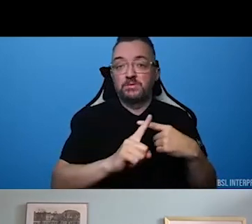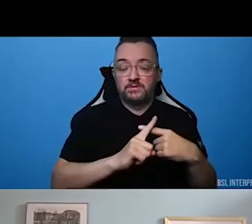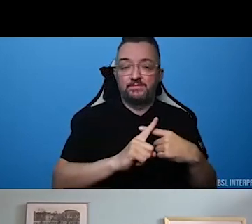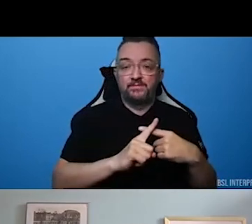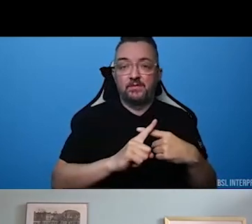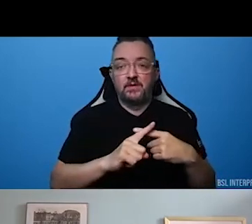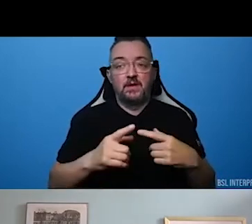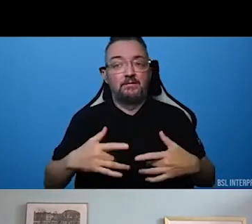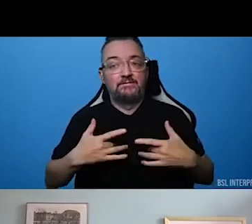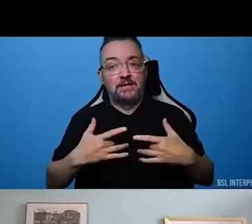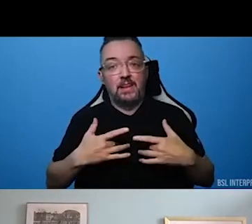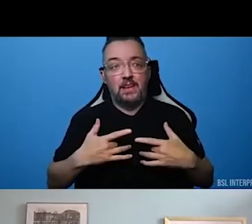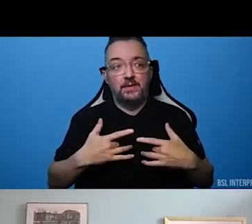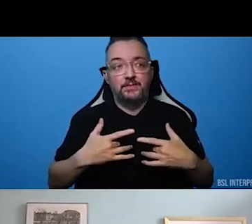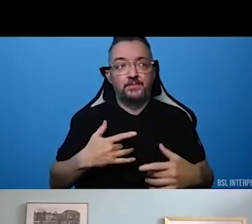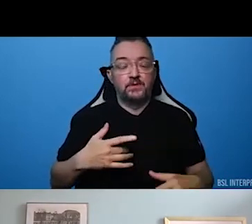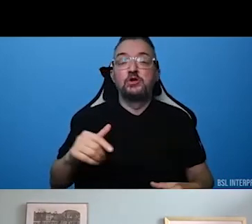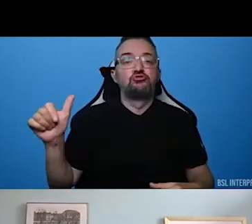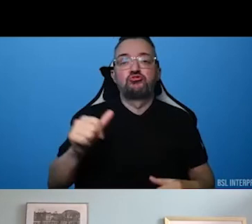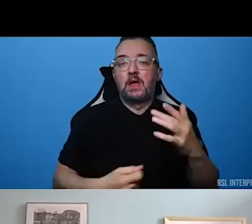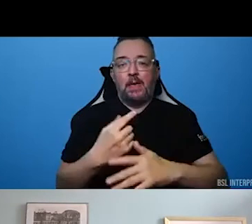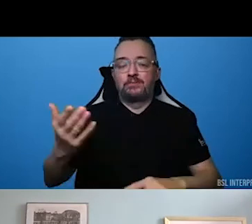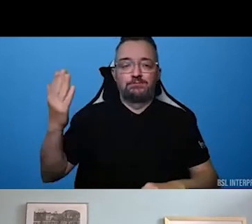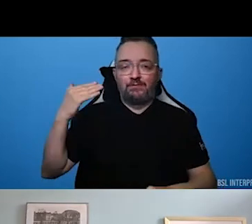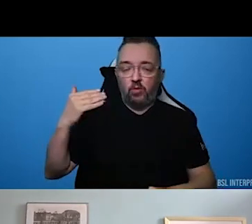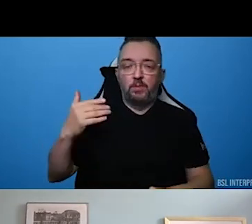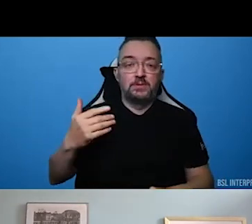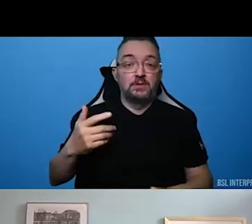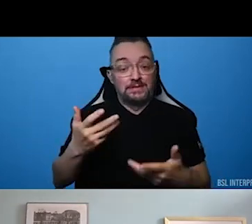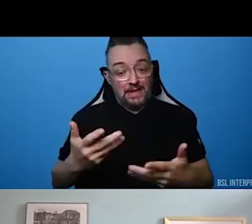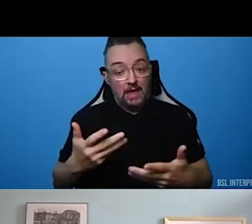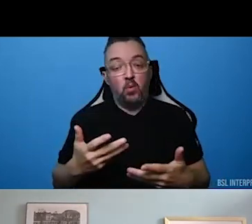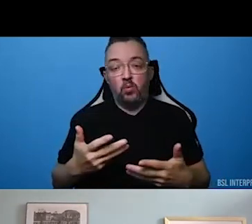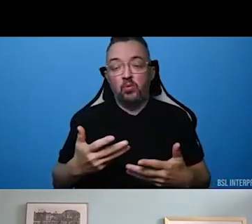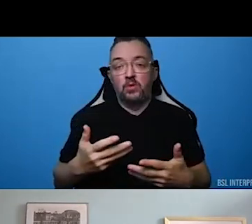positive about the overdue steps which have been taken at the moment particularly here in Scotland.